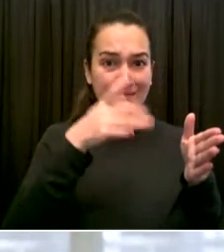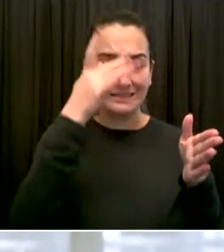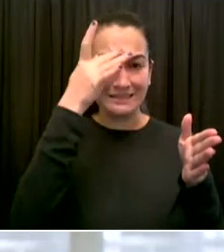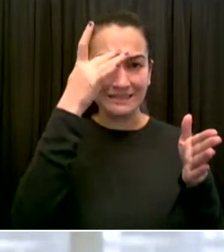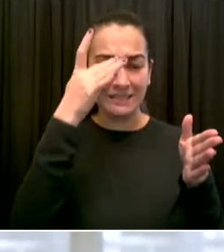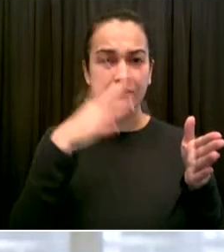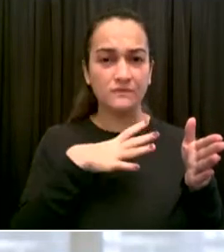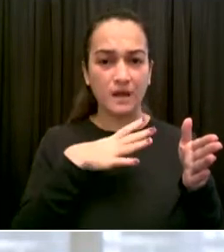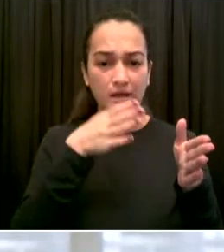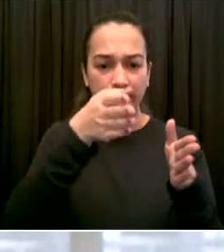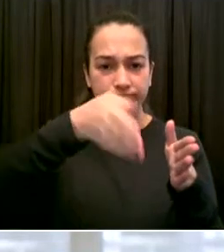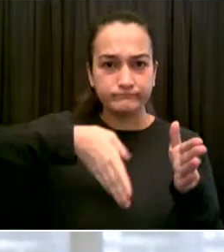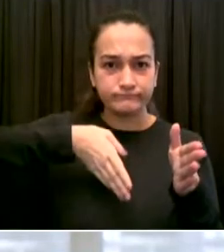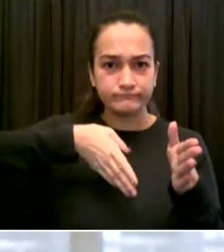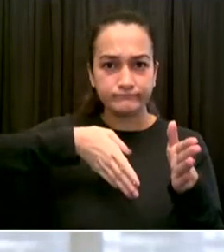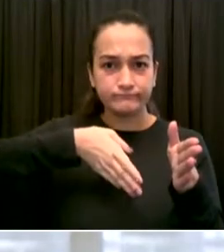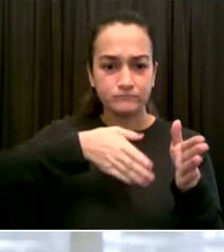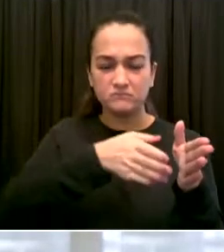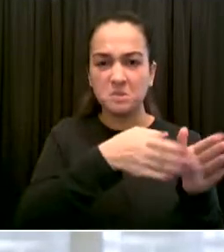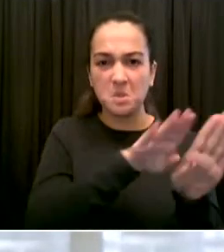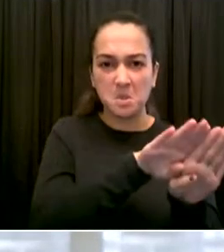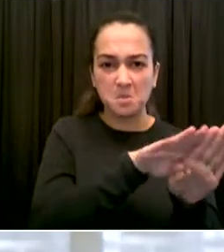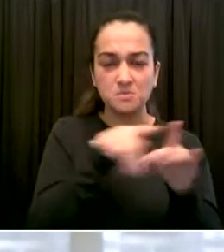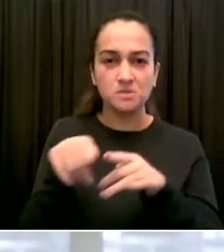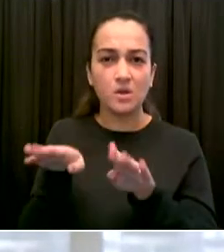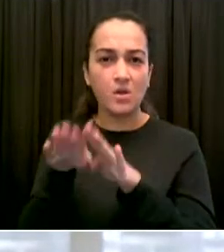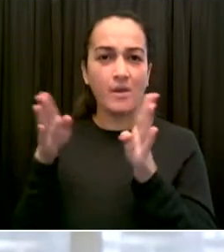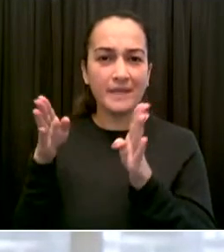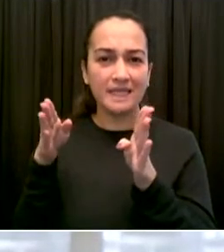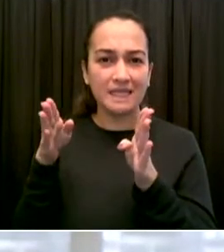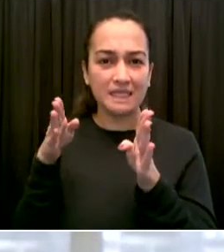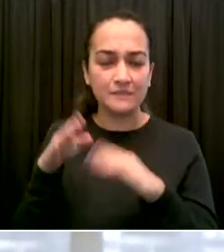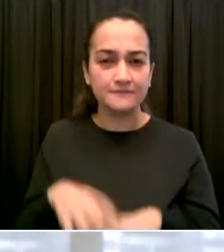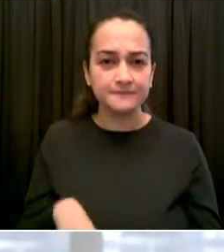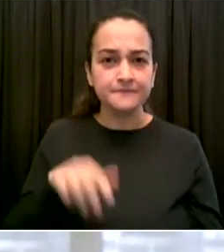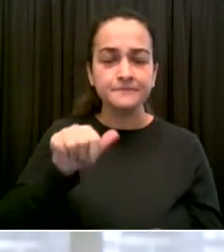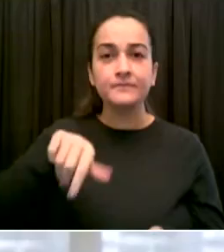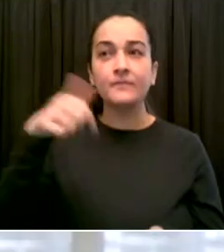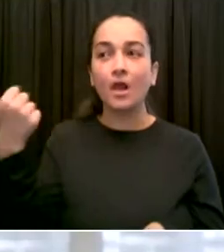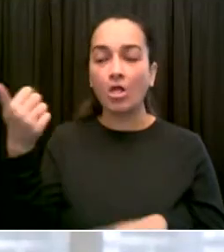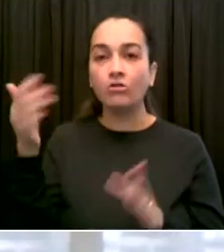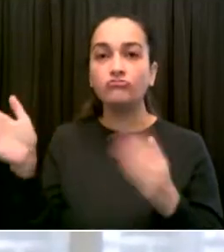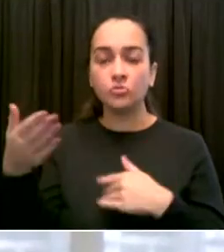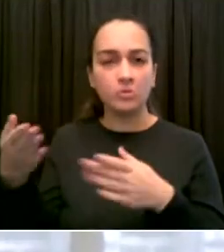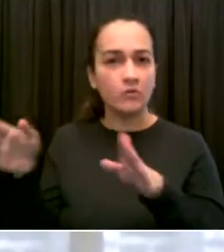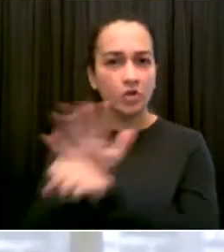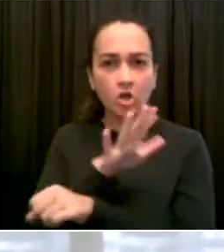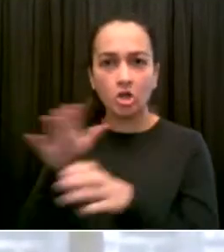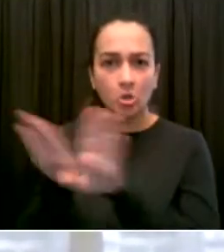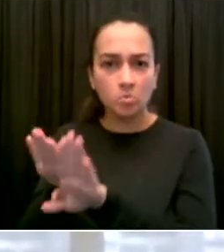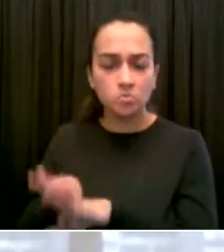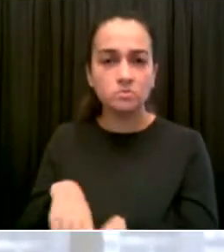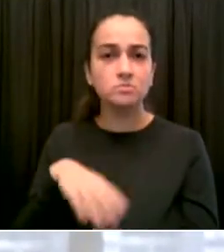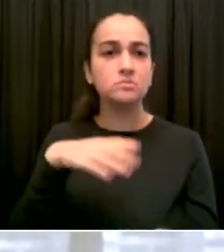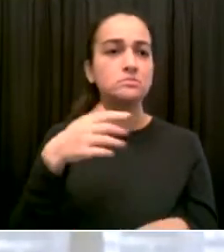IN MOST CASES, IT WILL NOT.